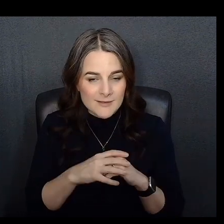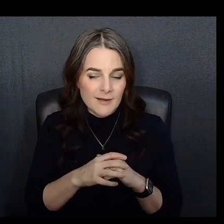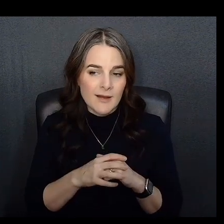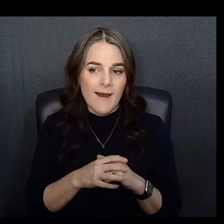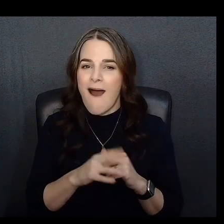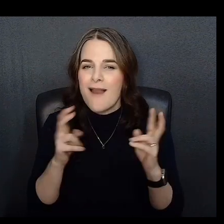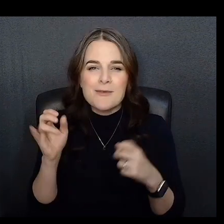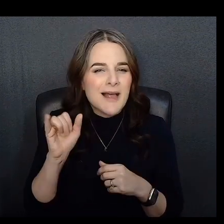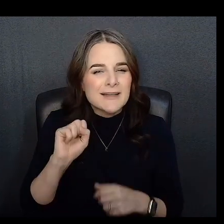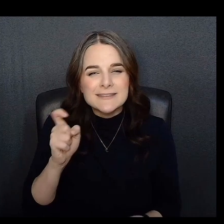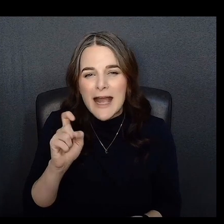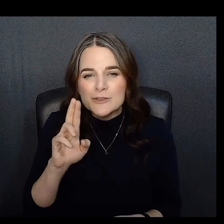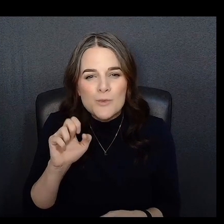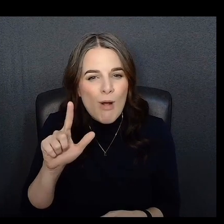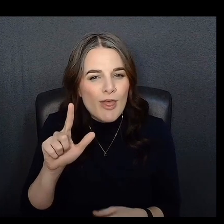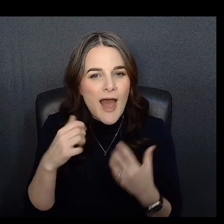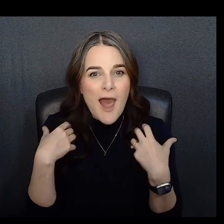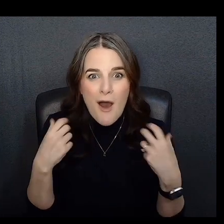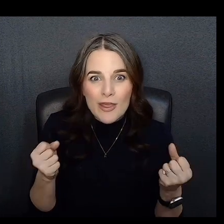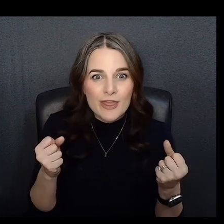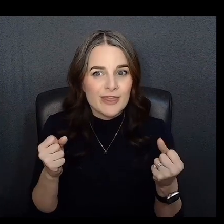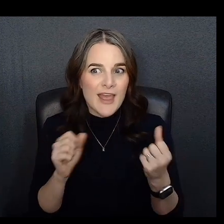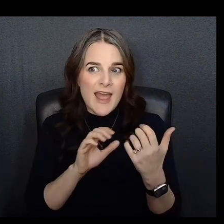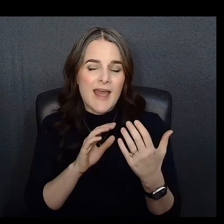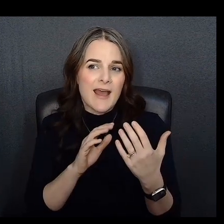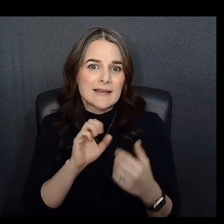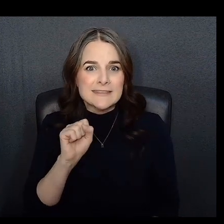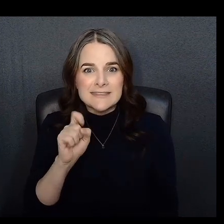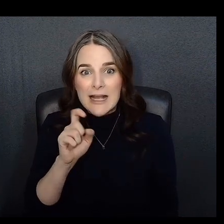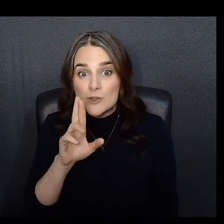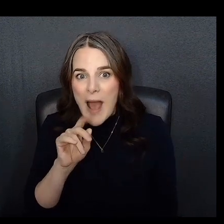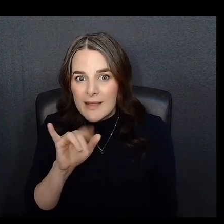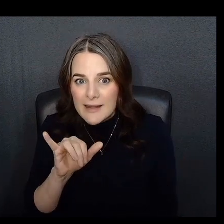like sexual health, sexuality, intimacy, all those types of things.